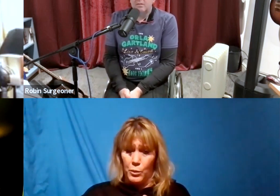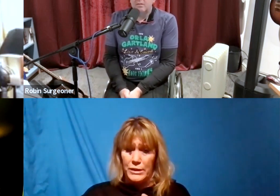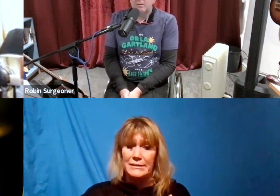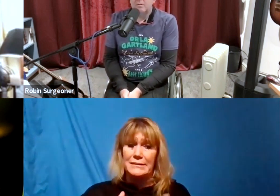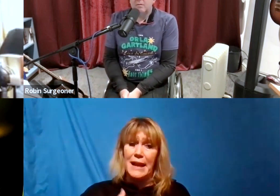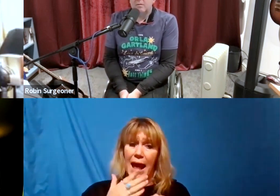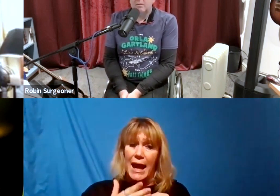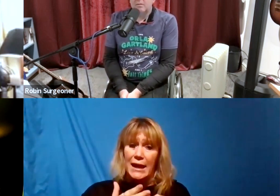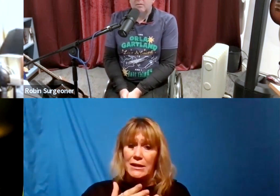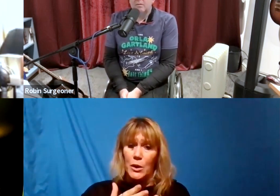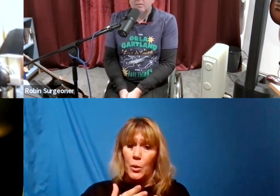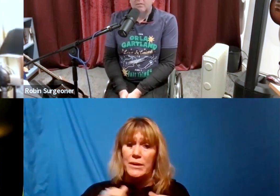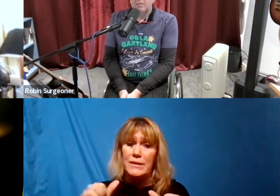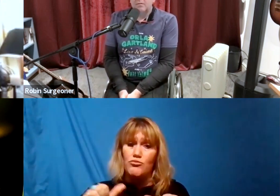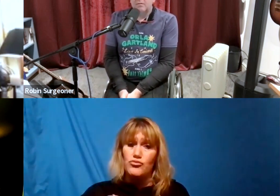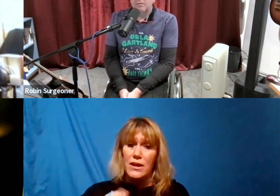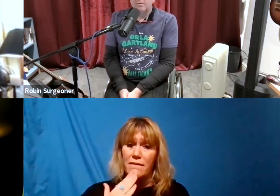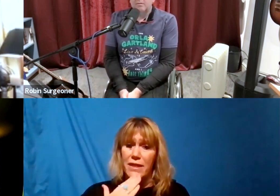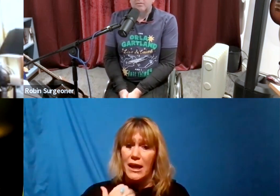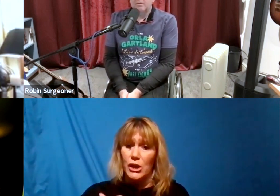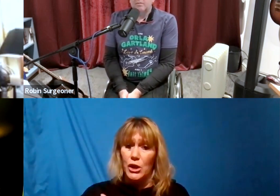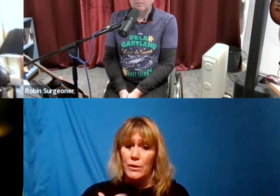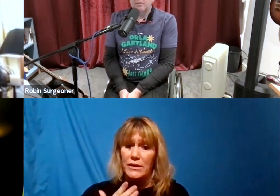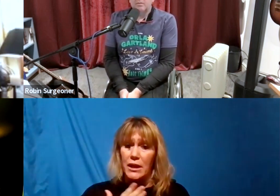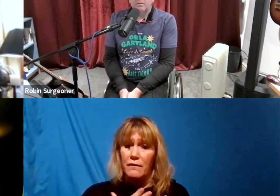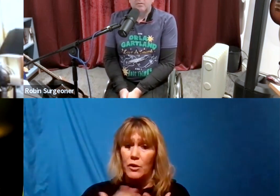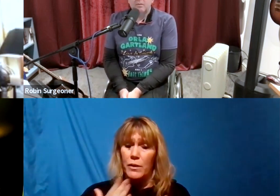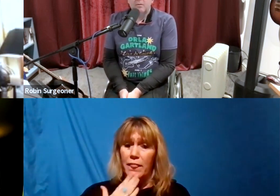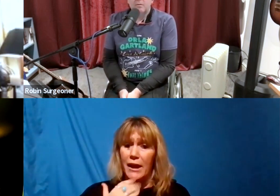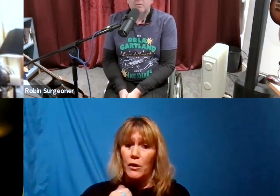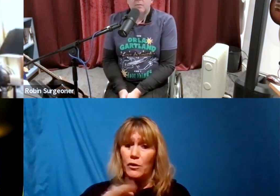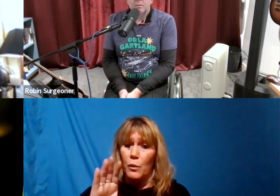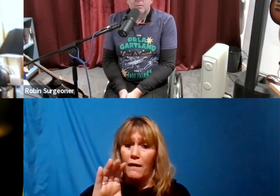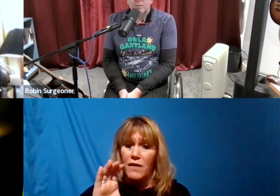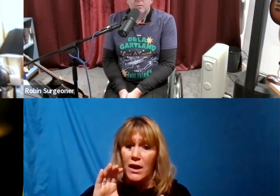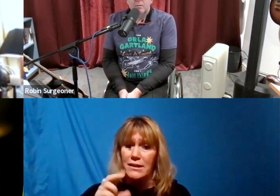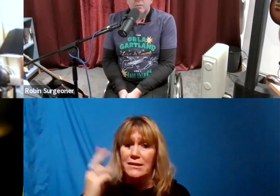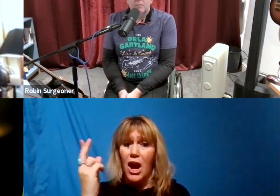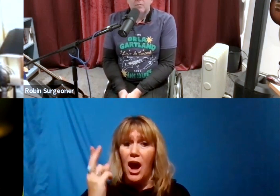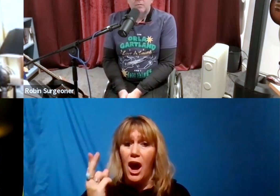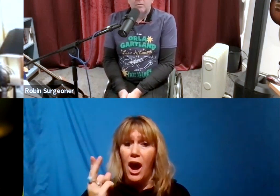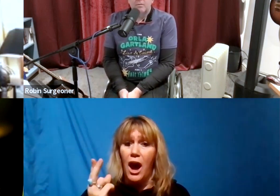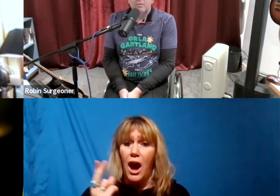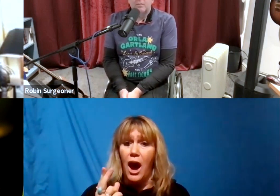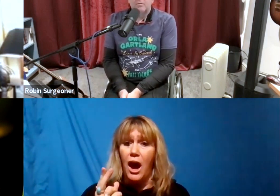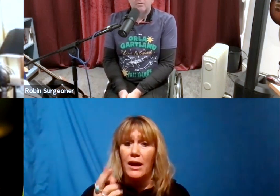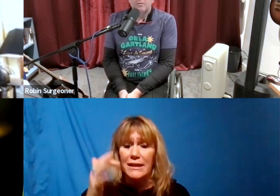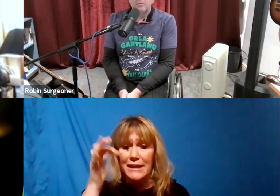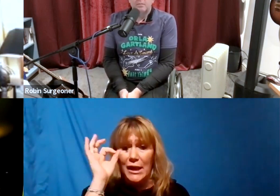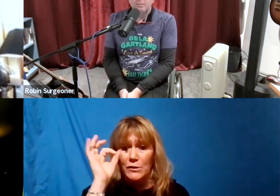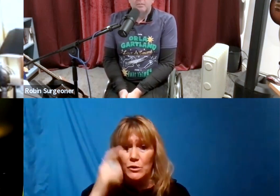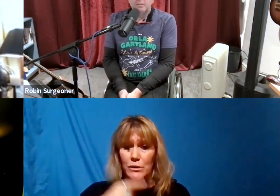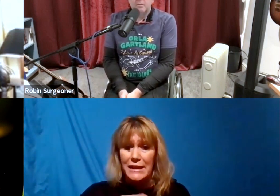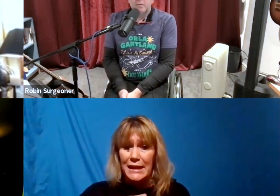and so is his mum so far. Thank you all for congratulating me, I feel like I didn't really do most of the work, but I shall pass those congratulations on any